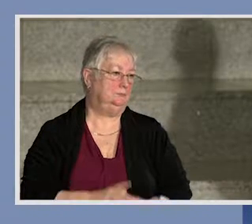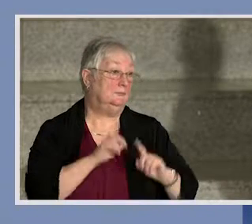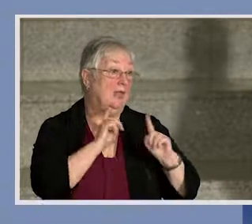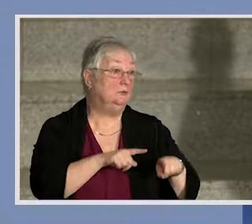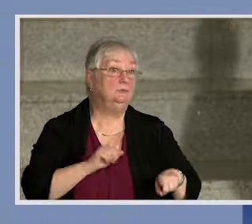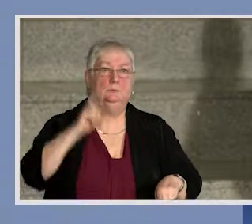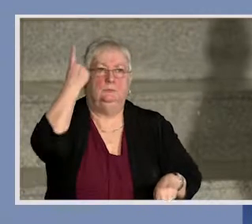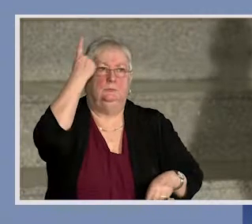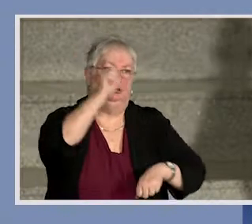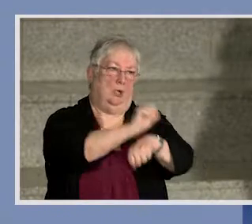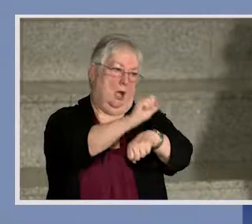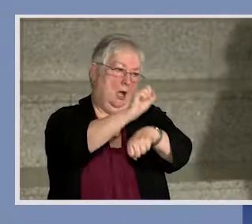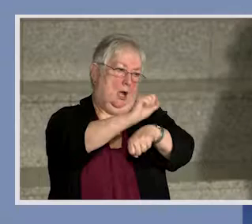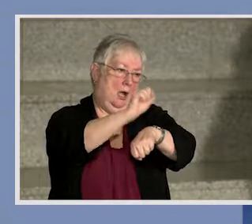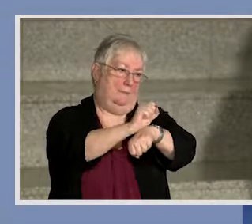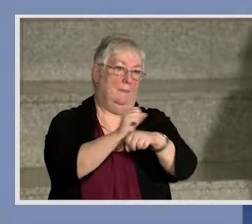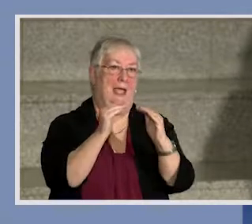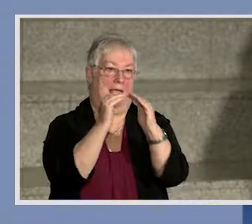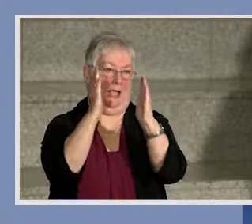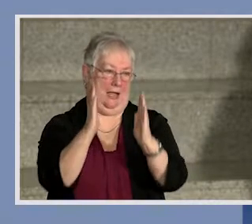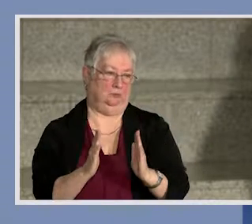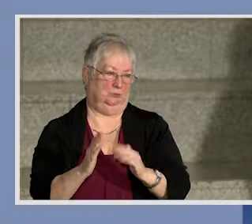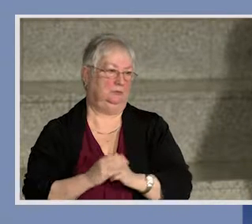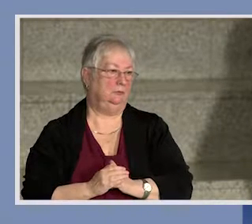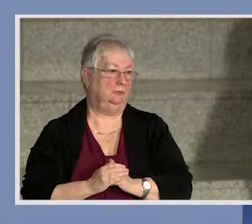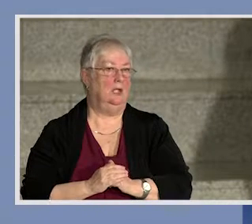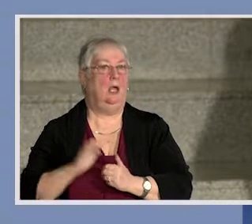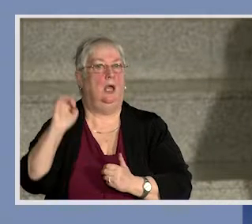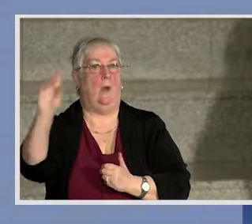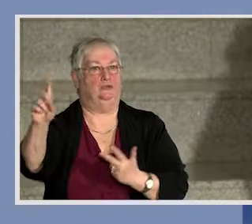WHILE THE CORE RESPONSIBILITY OF GOVERNMENT CUTS ACROSS MULTIPLE